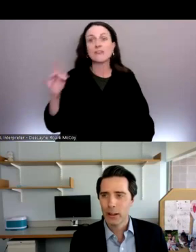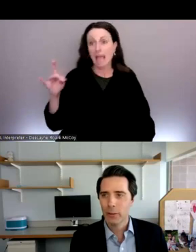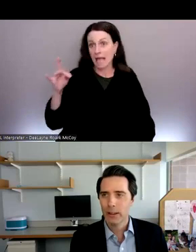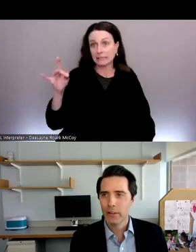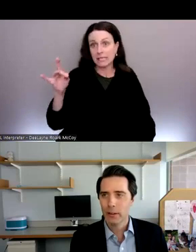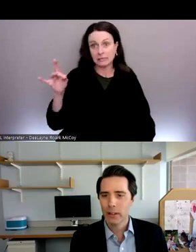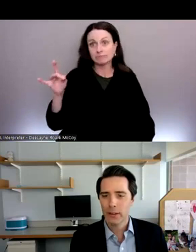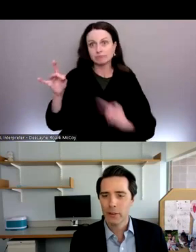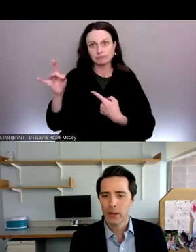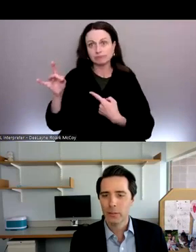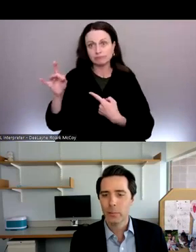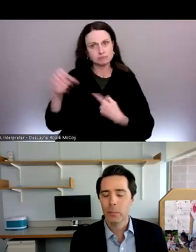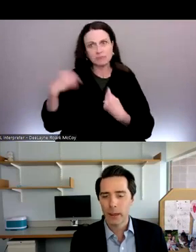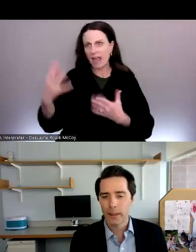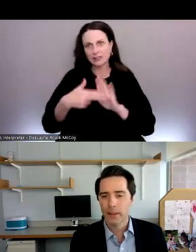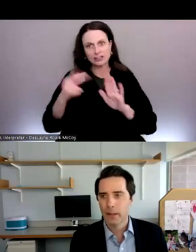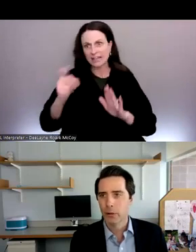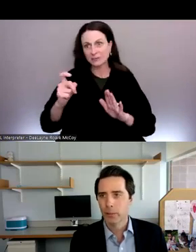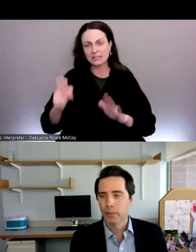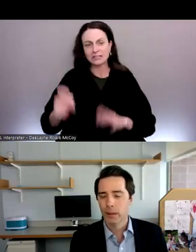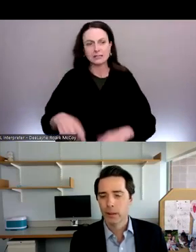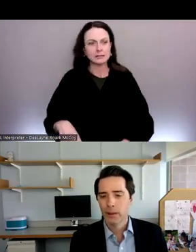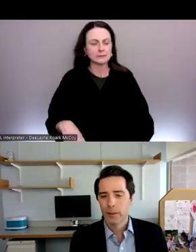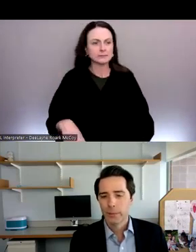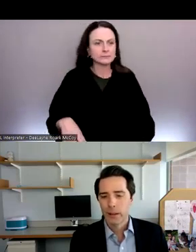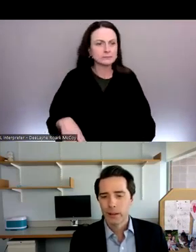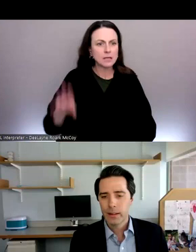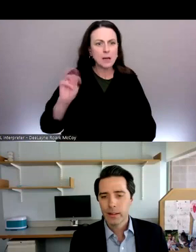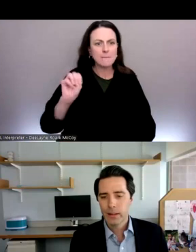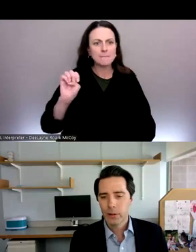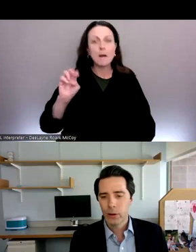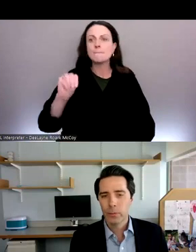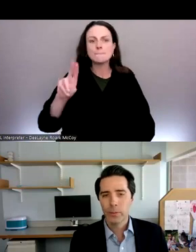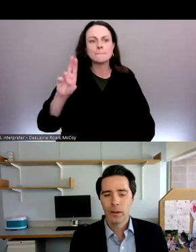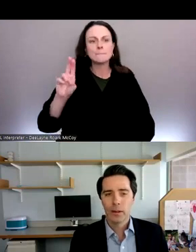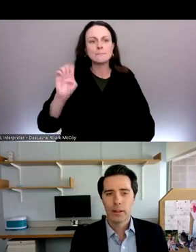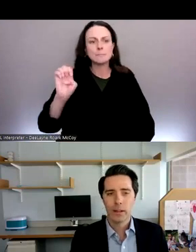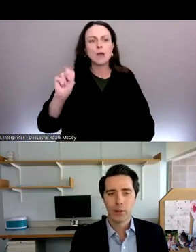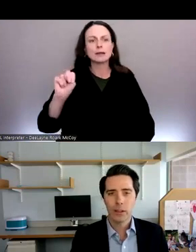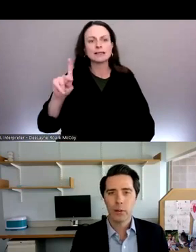actually able to give her a diagnosis of menki syndrome